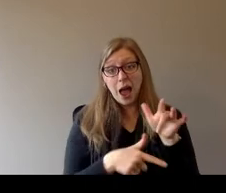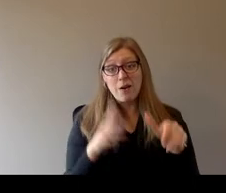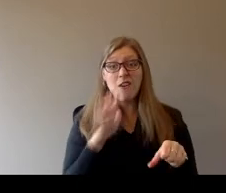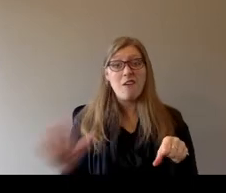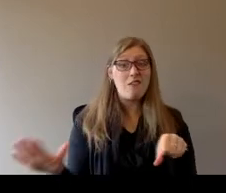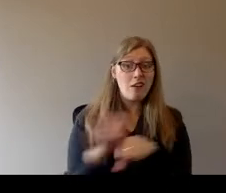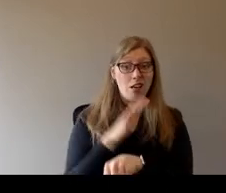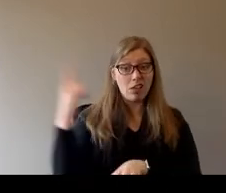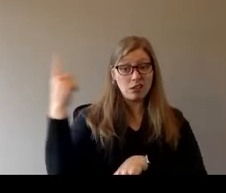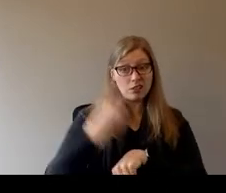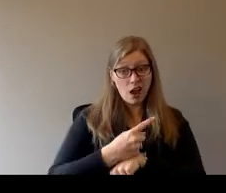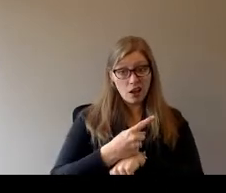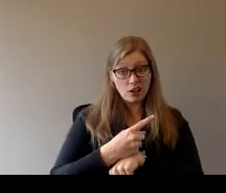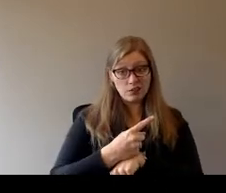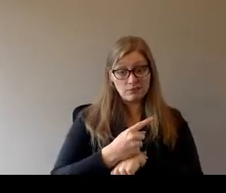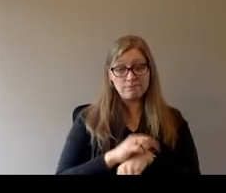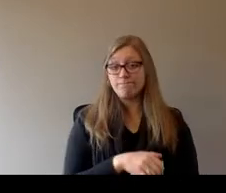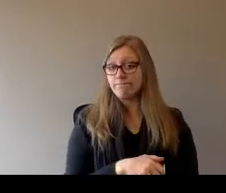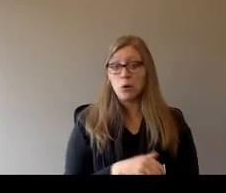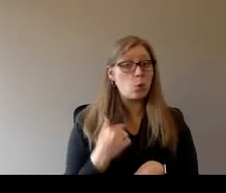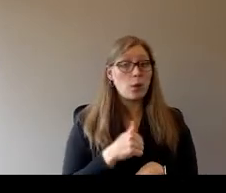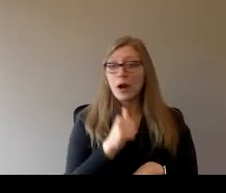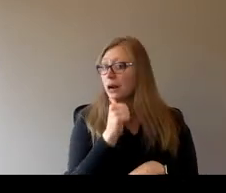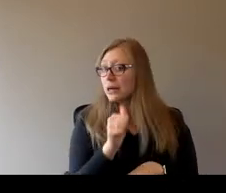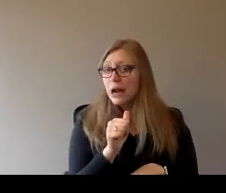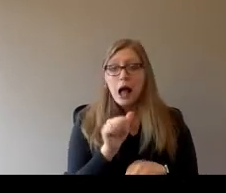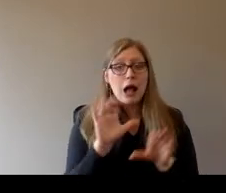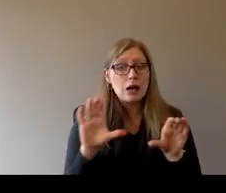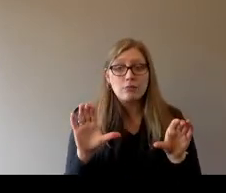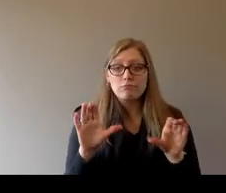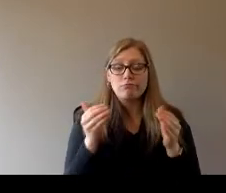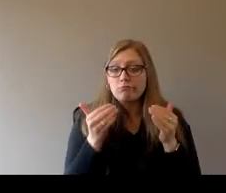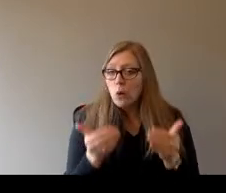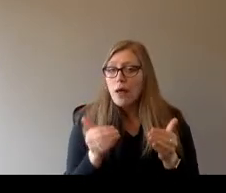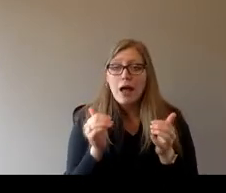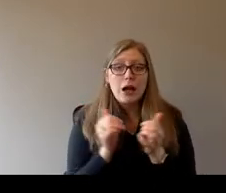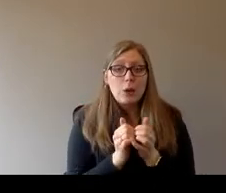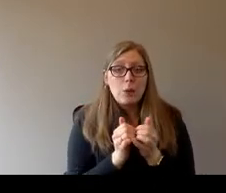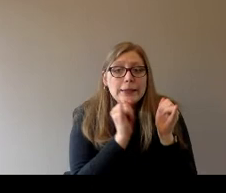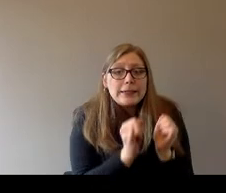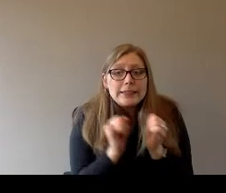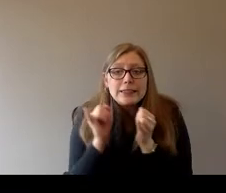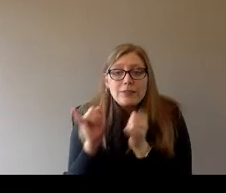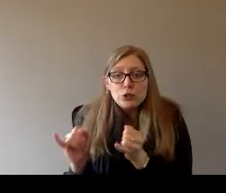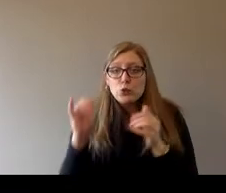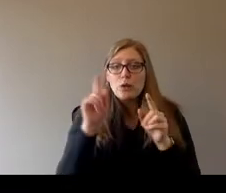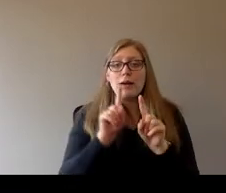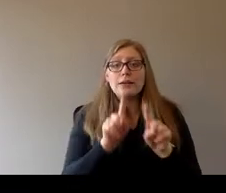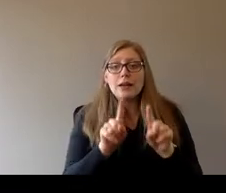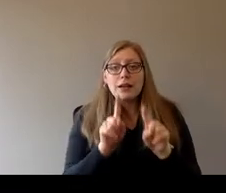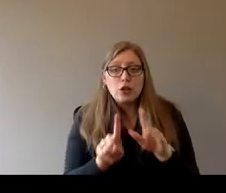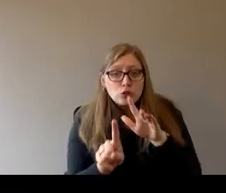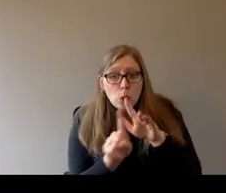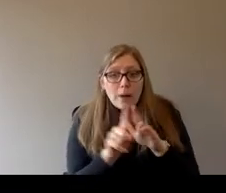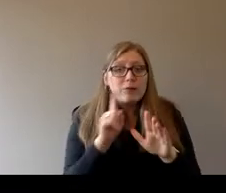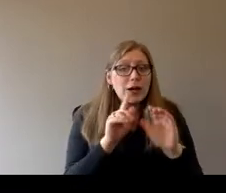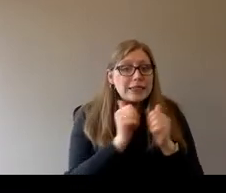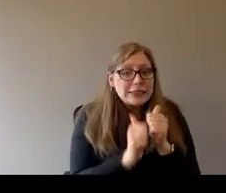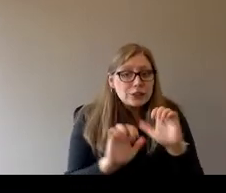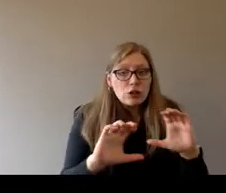We are not taking individual attendance within each class each day. So it's really important